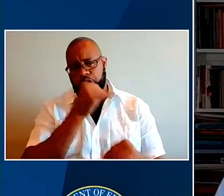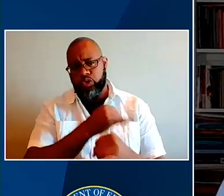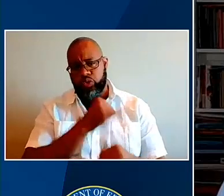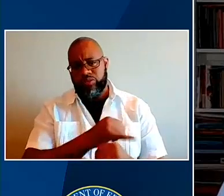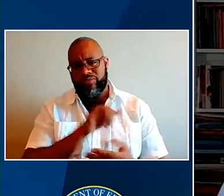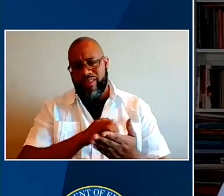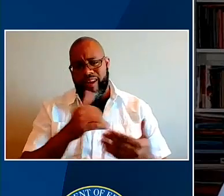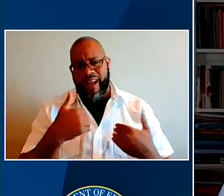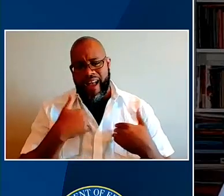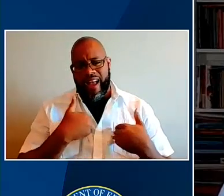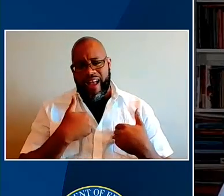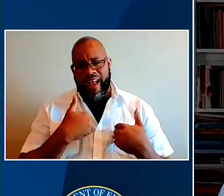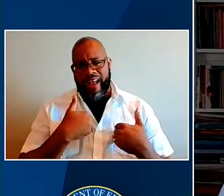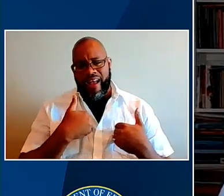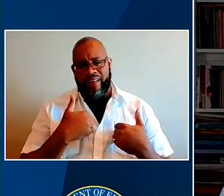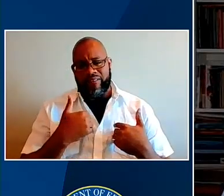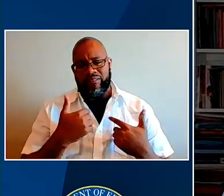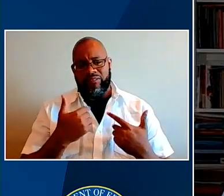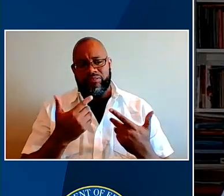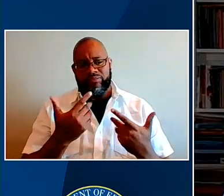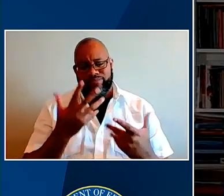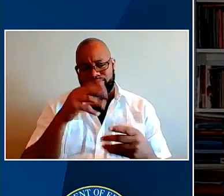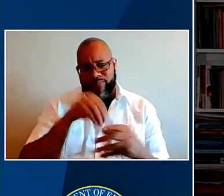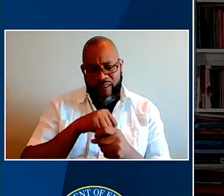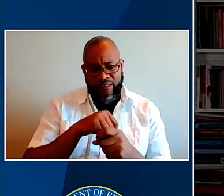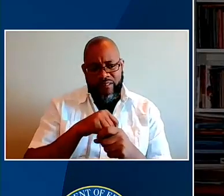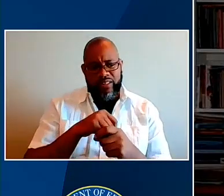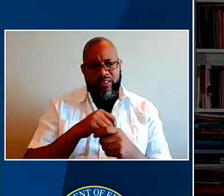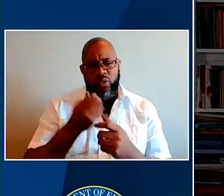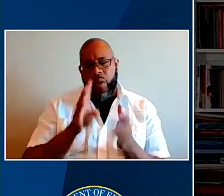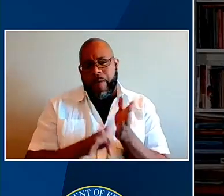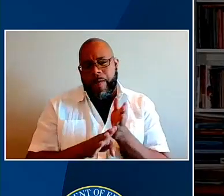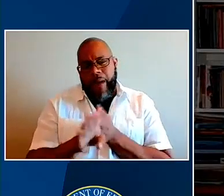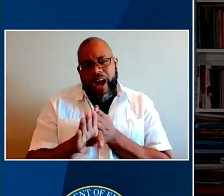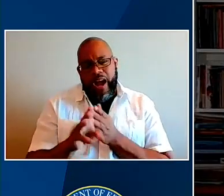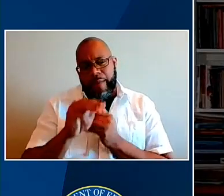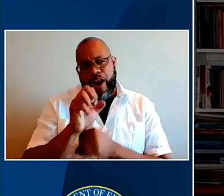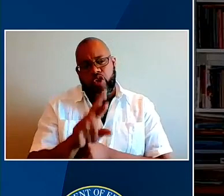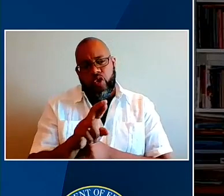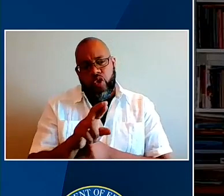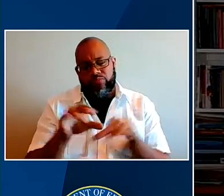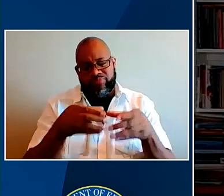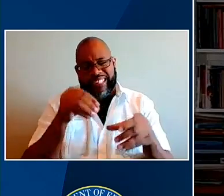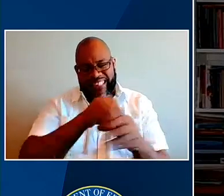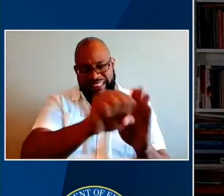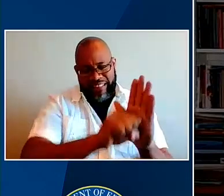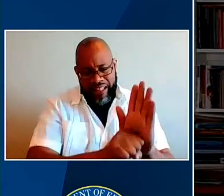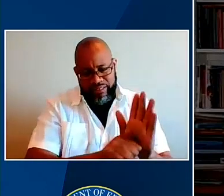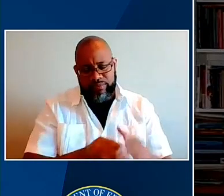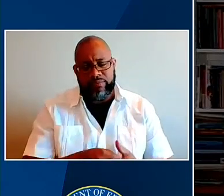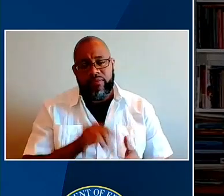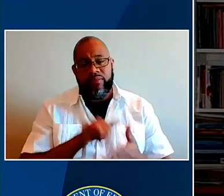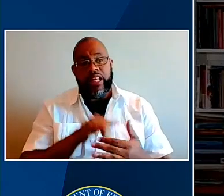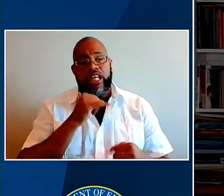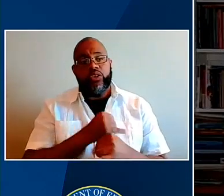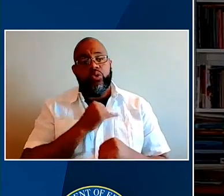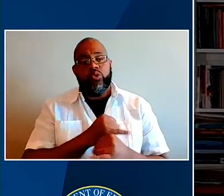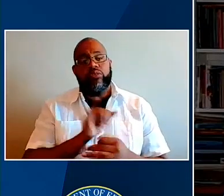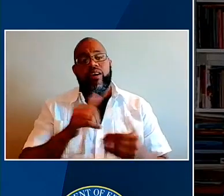incidental presence or a fairly minor presence in the states. That institutions that have a significant